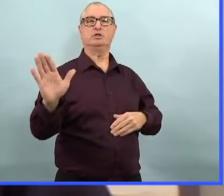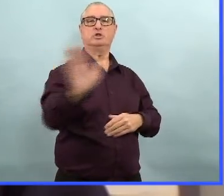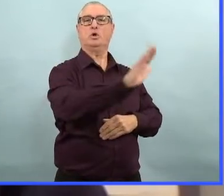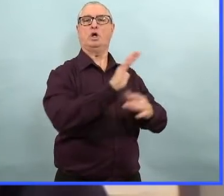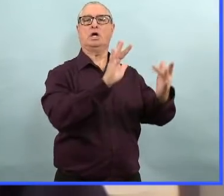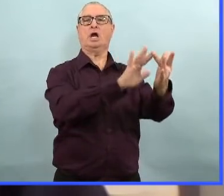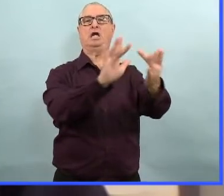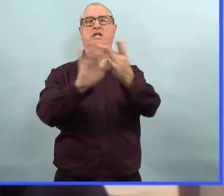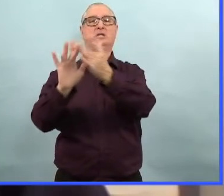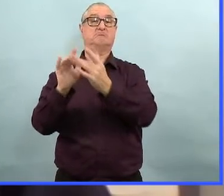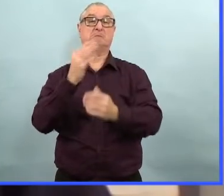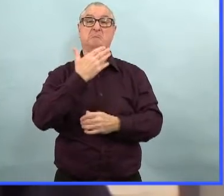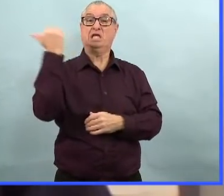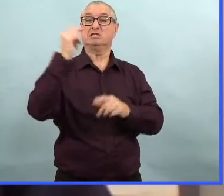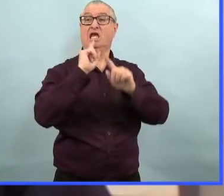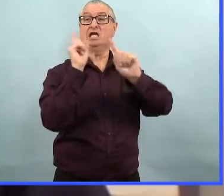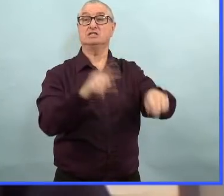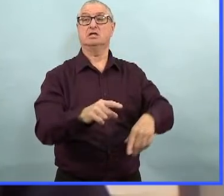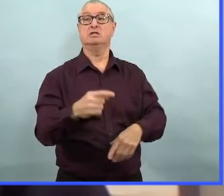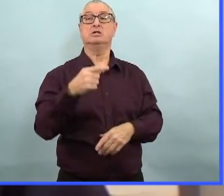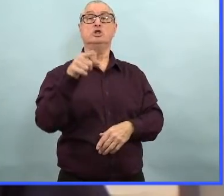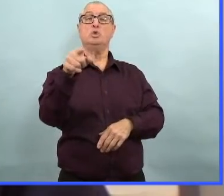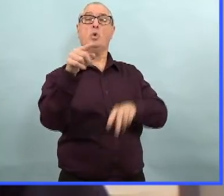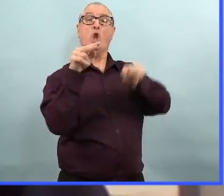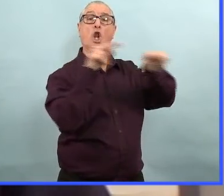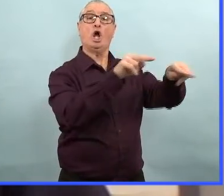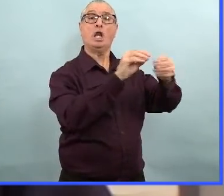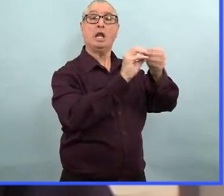right now we need to limit the amount of contacts we have and that should be